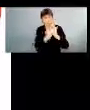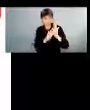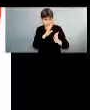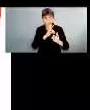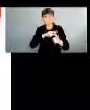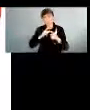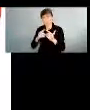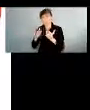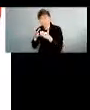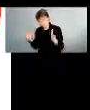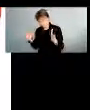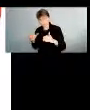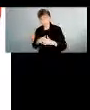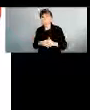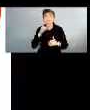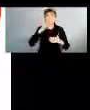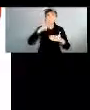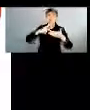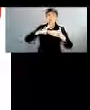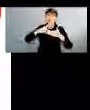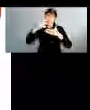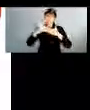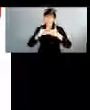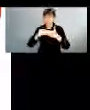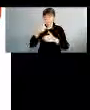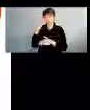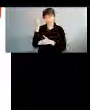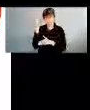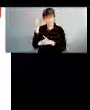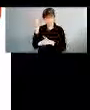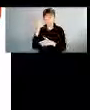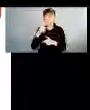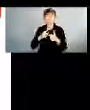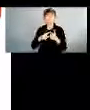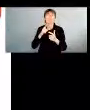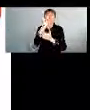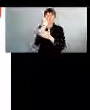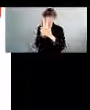In the Program & Present stream, both artistic impact and community connection are weighted